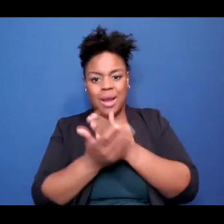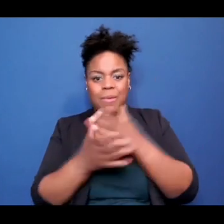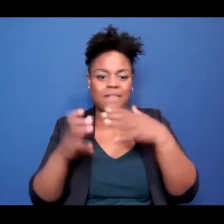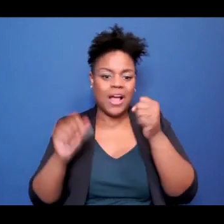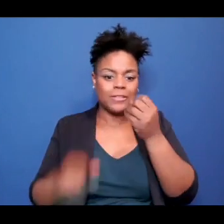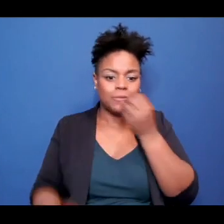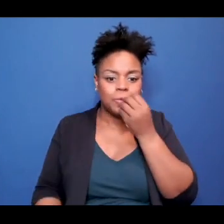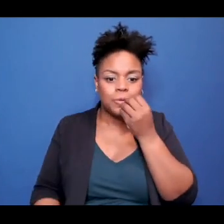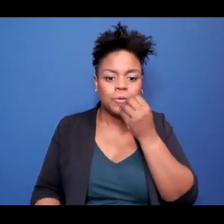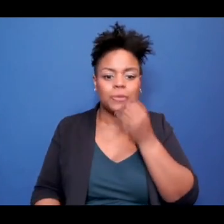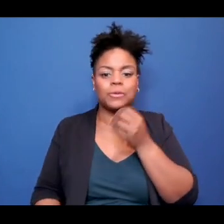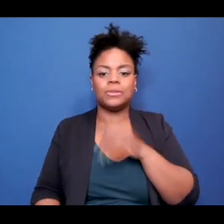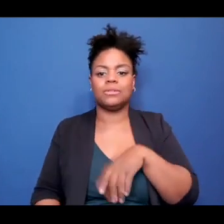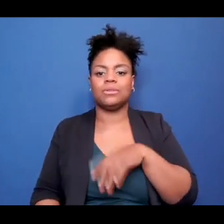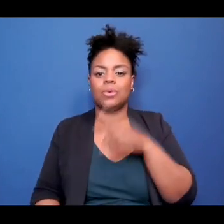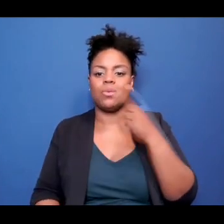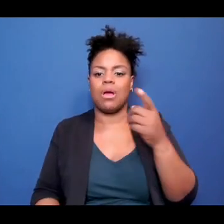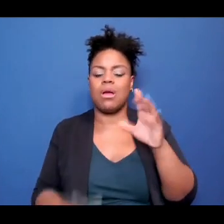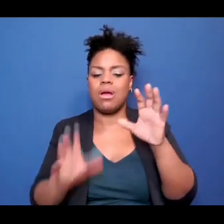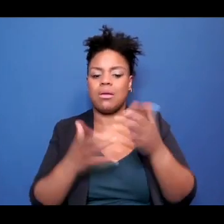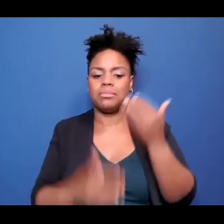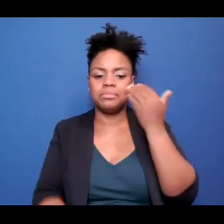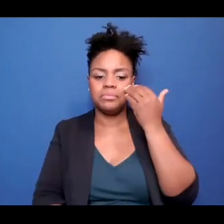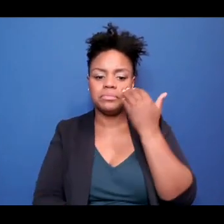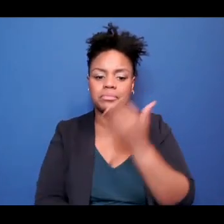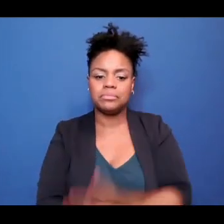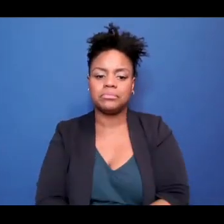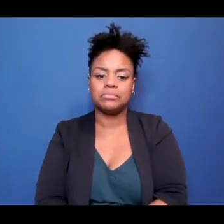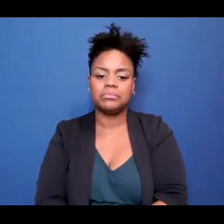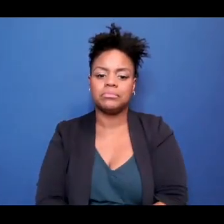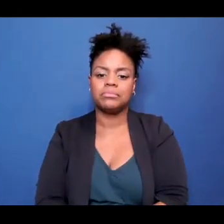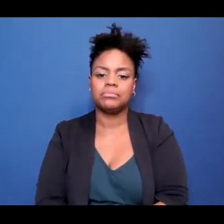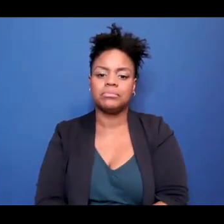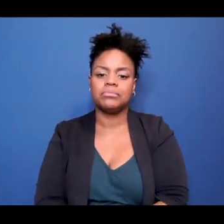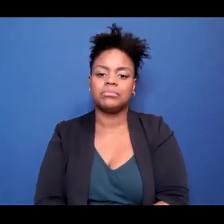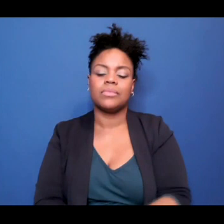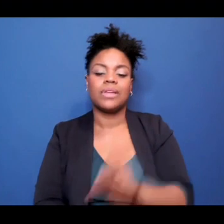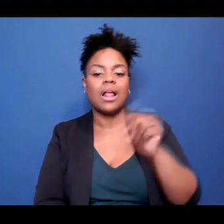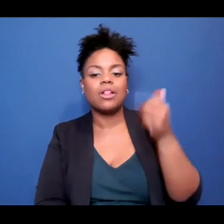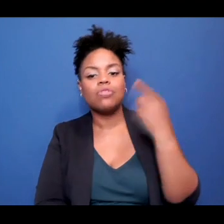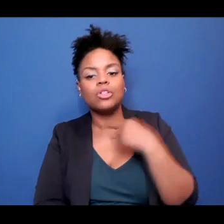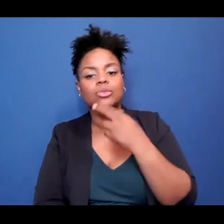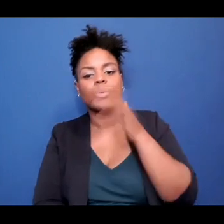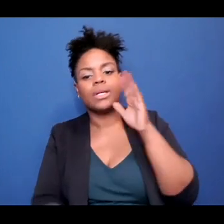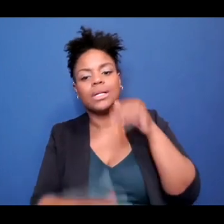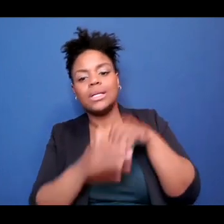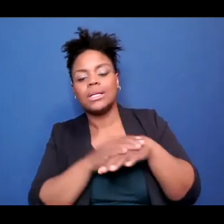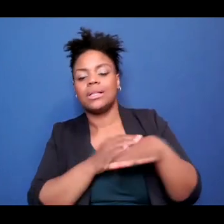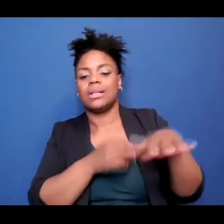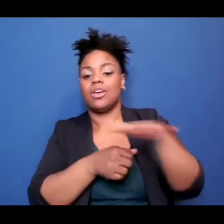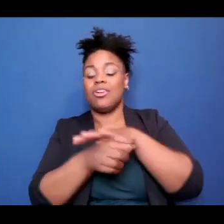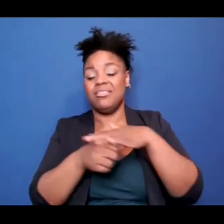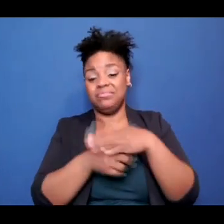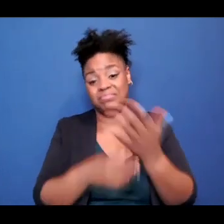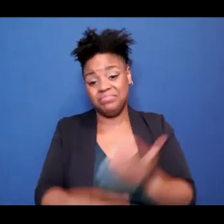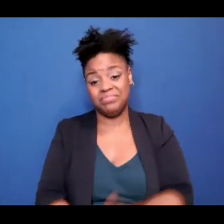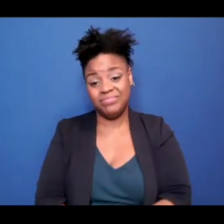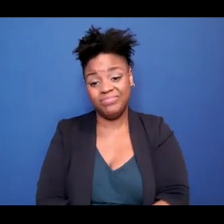IN FAST FOOD, THAT'S NOT GOING TO LIMB NAIPT THE RACISM THAT KEEPS THE OTHER RESTAURANTS THAT YOU WANT -- ELIMINATE THE RACISM